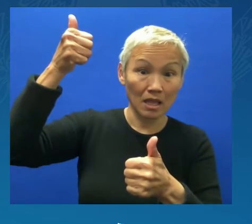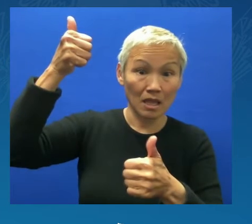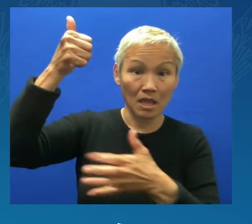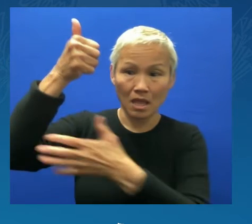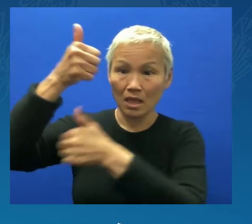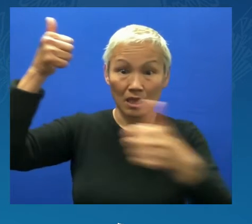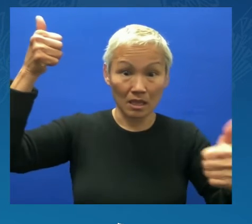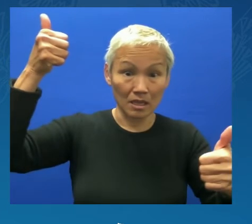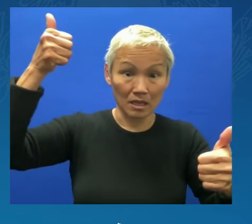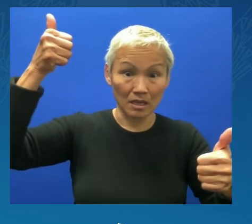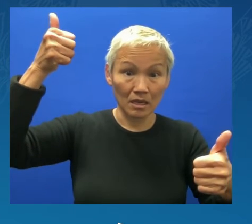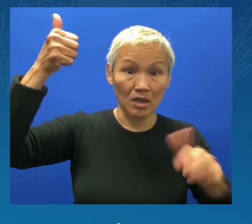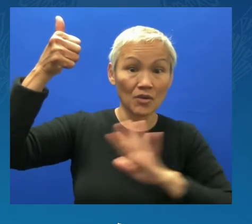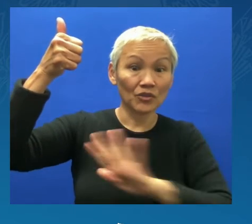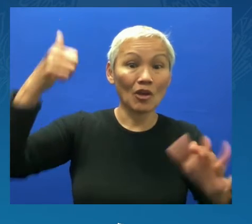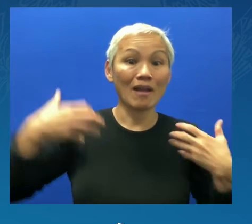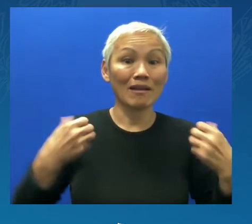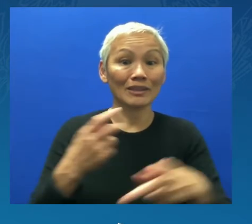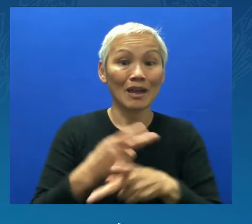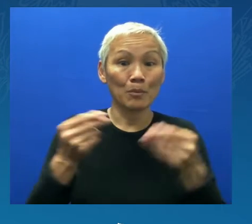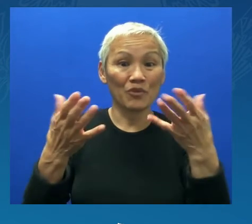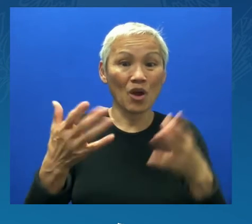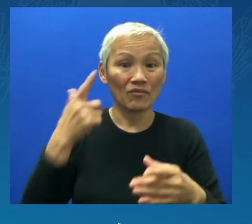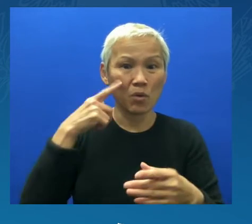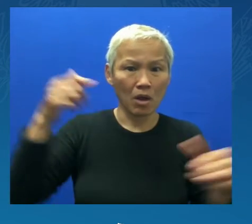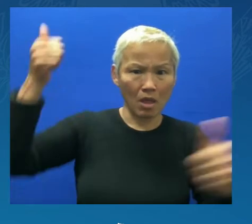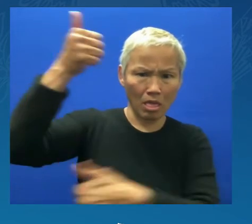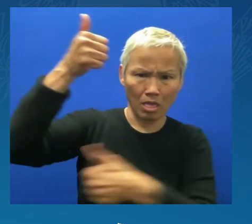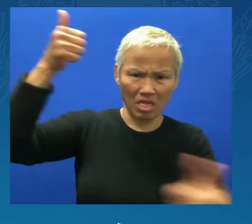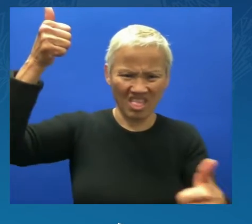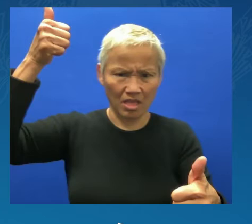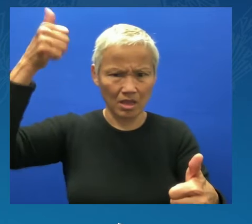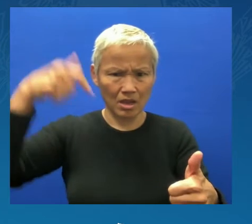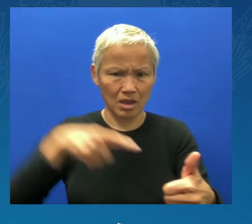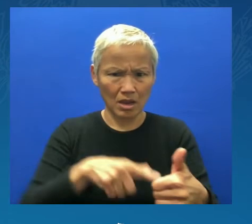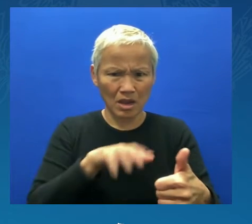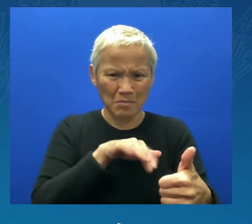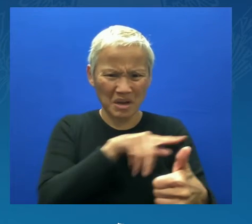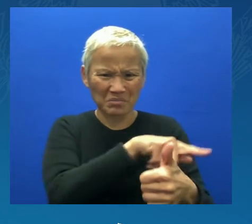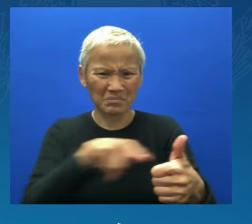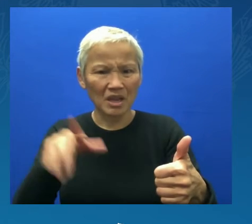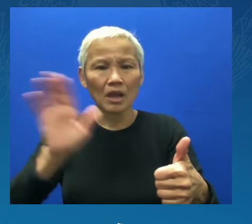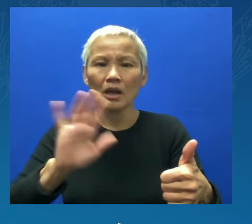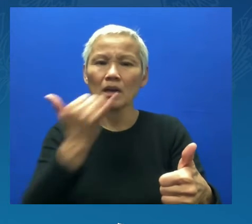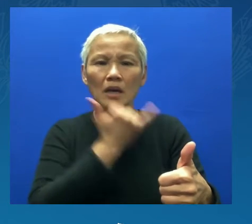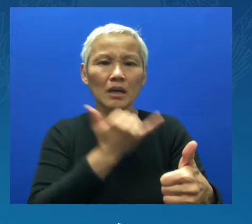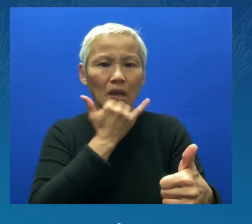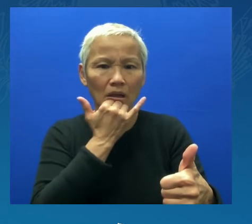There is the piece of what we have been able to do that I'm particularly proud of, which is to bring this issue,